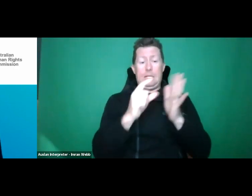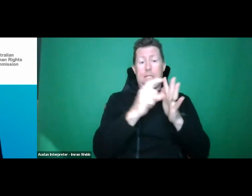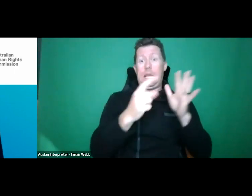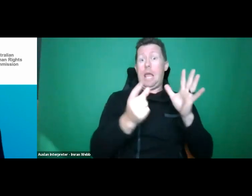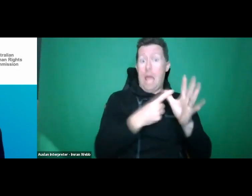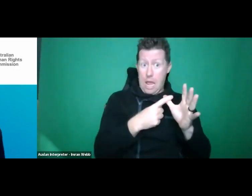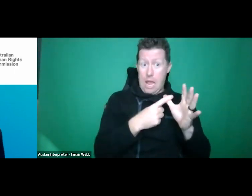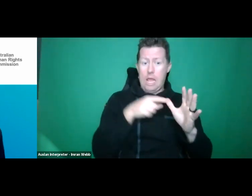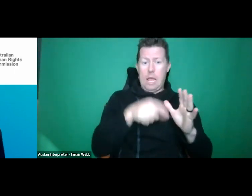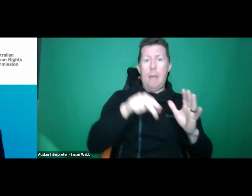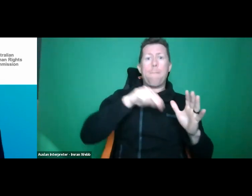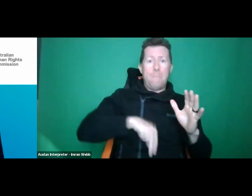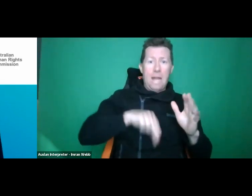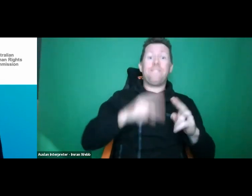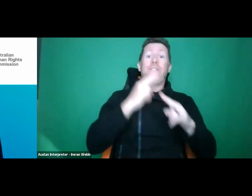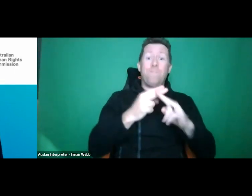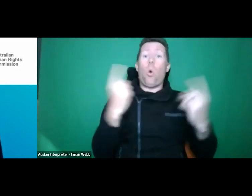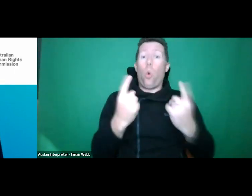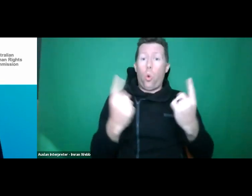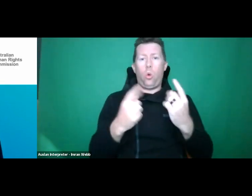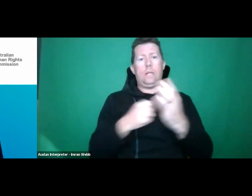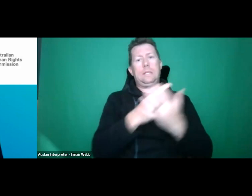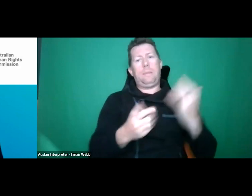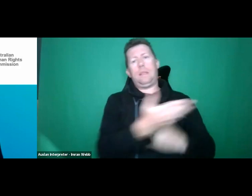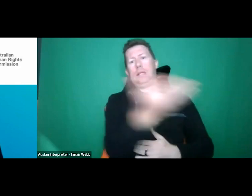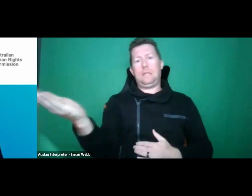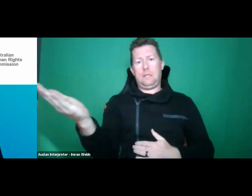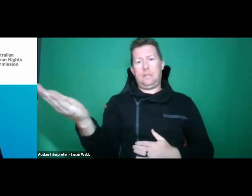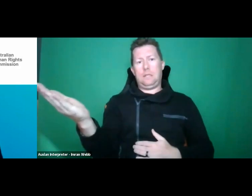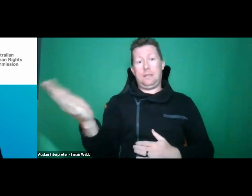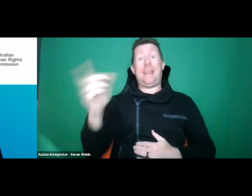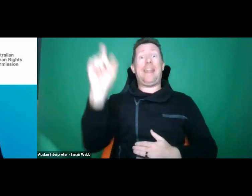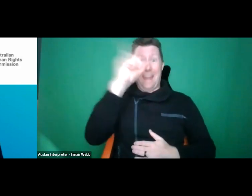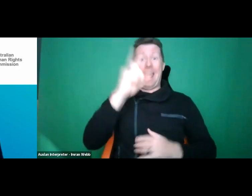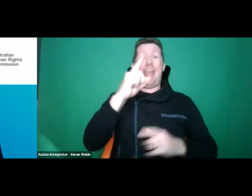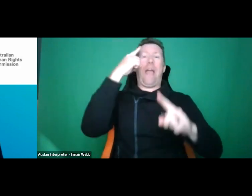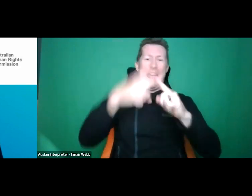benefits people with disability now and in the future.